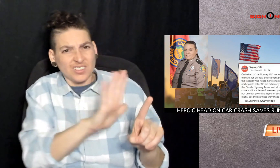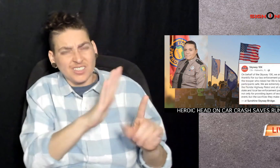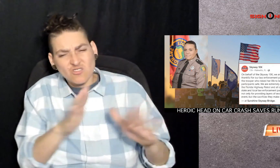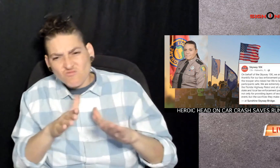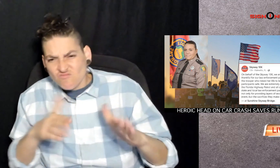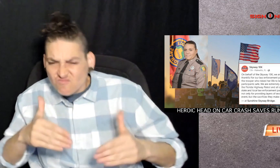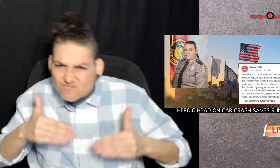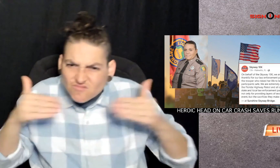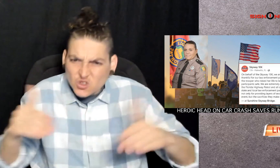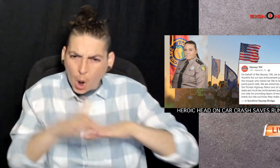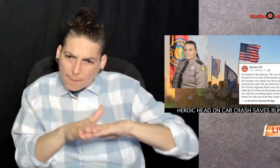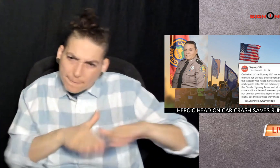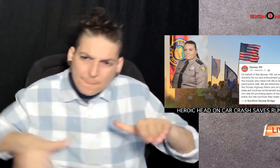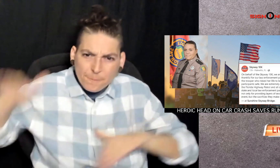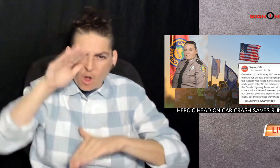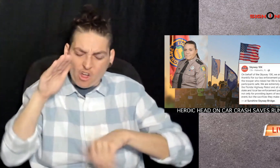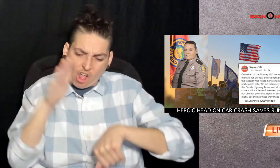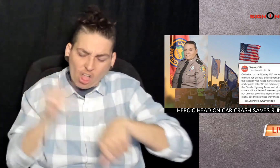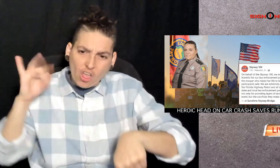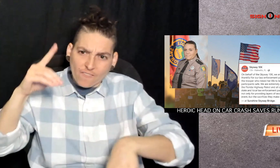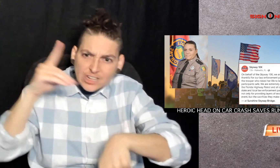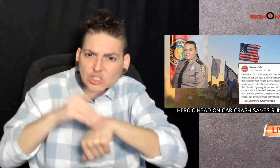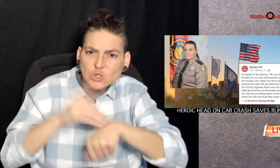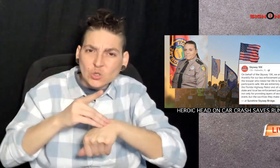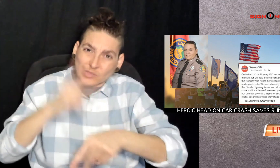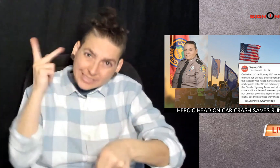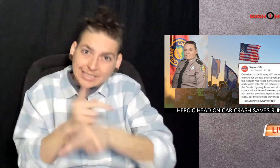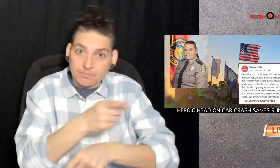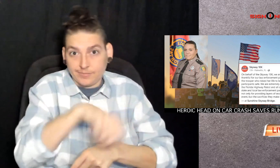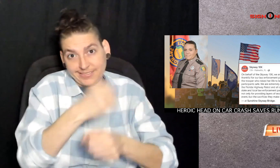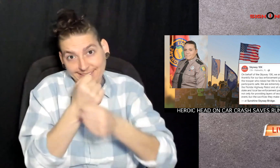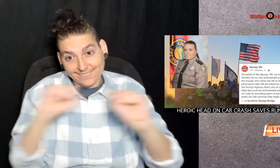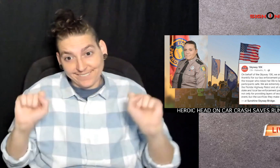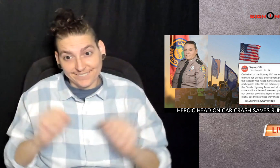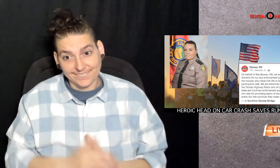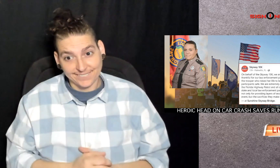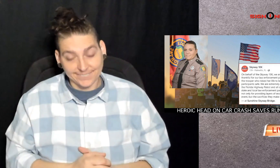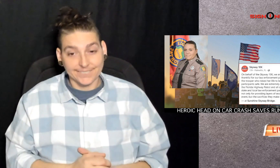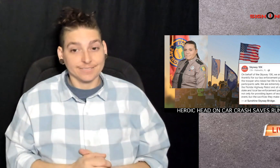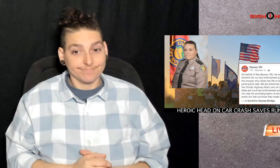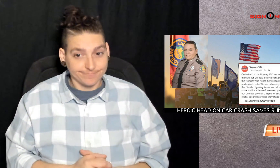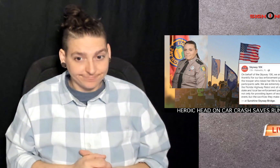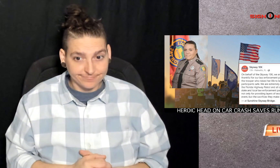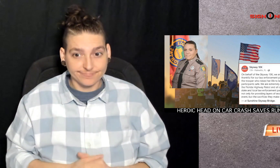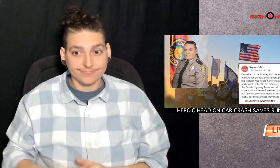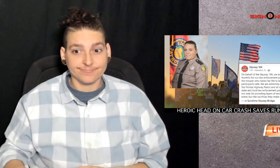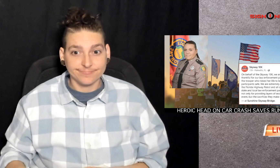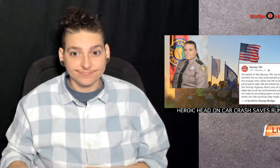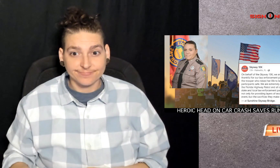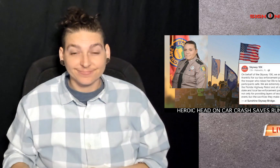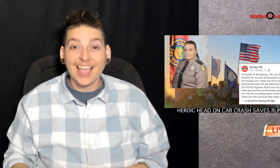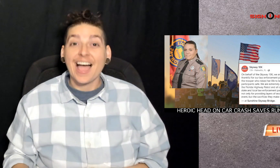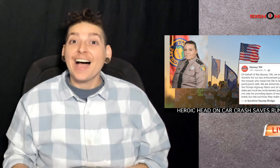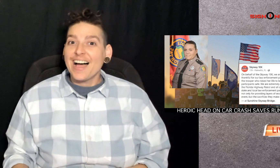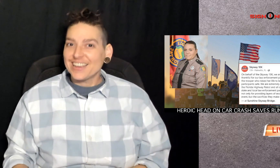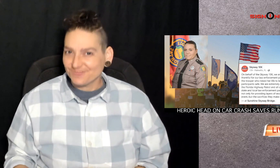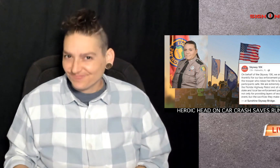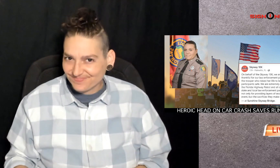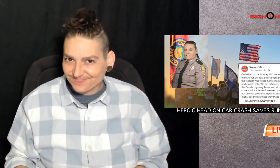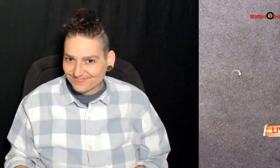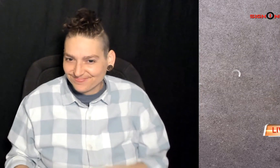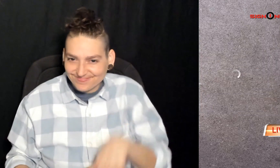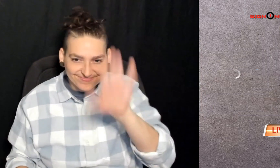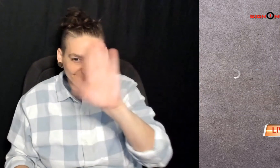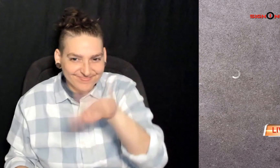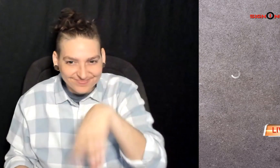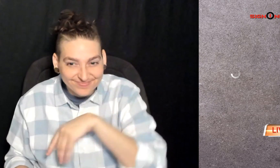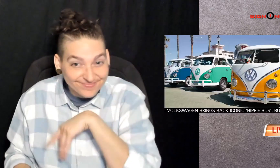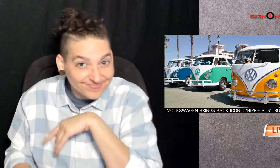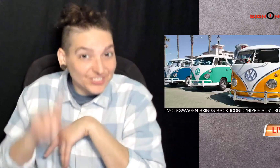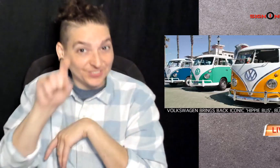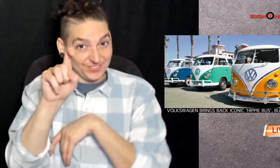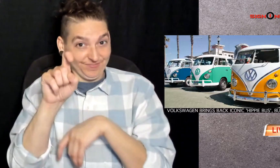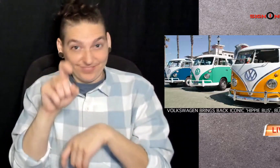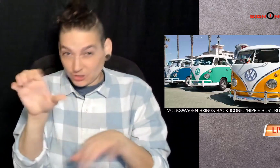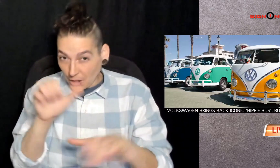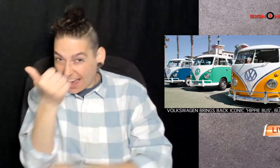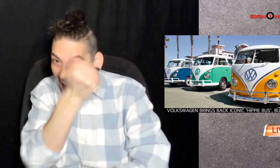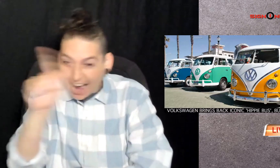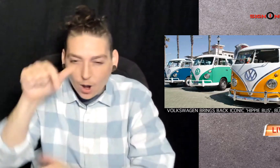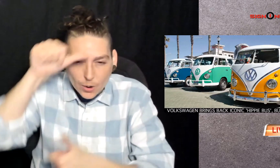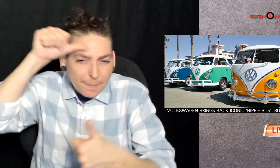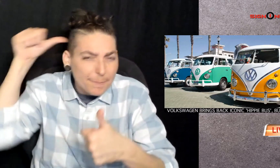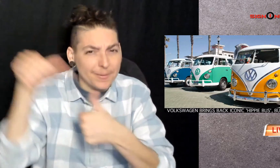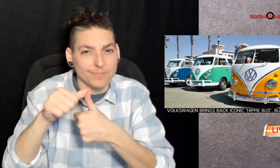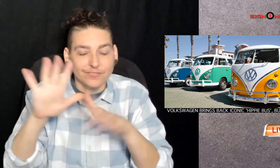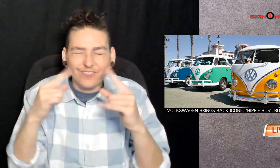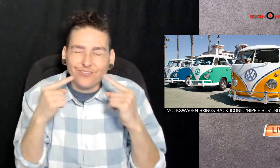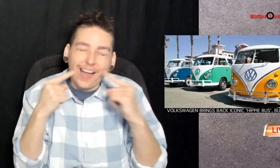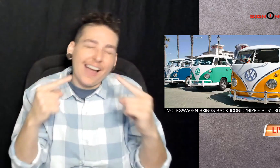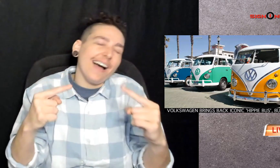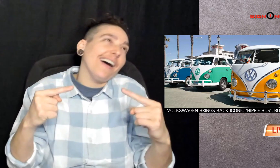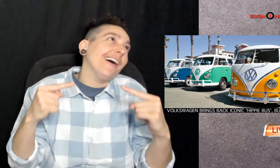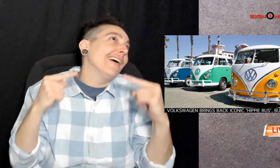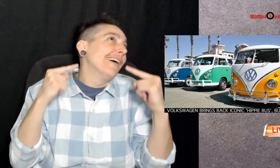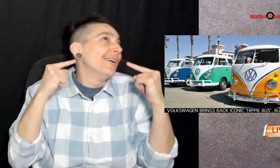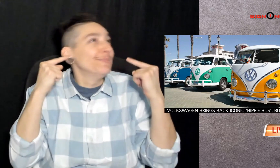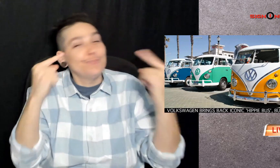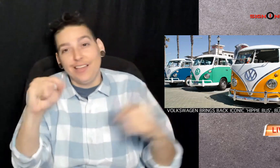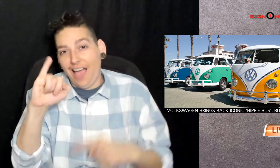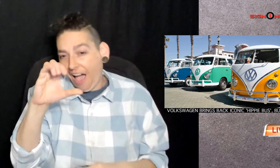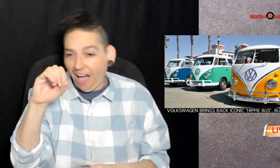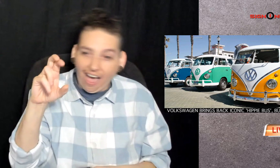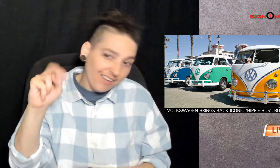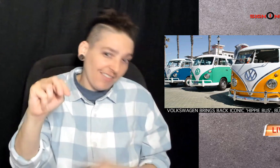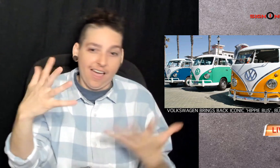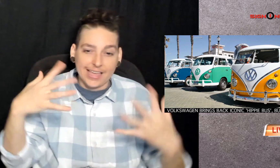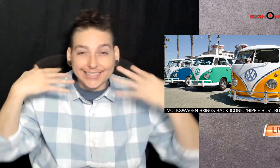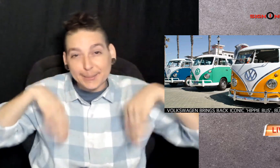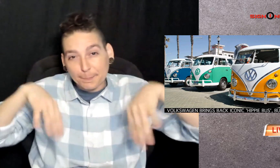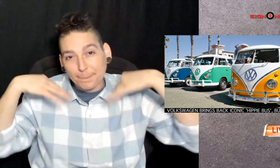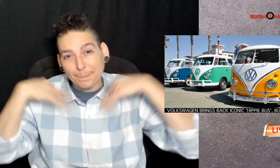for going above and beyond the call of duty to keep them safe does anyone remember the